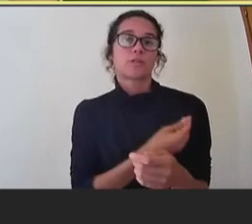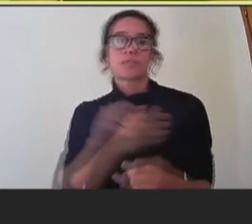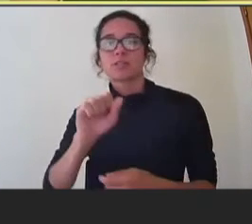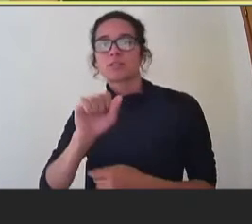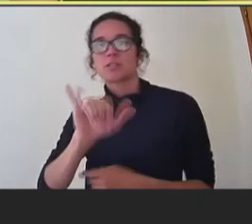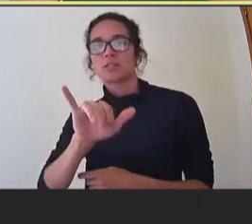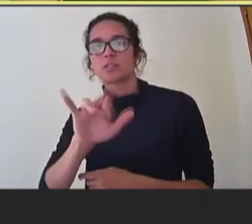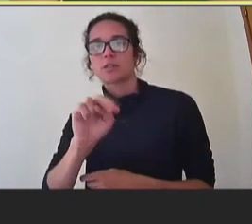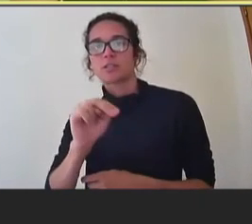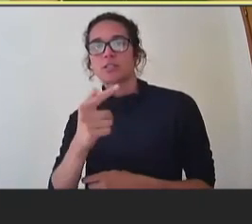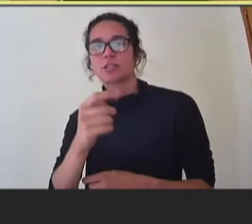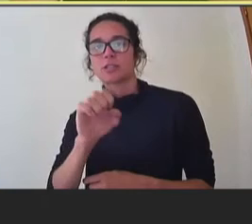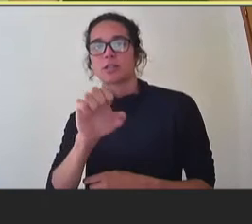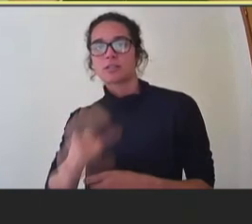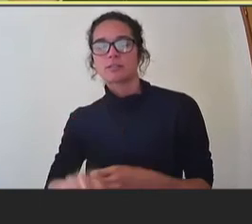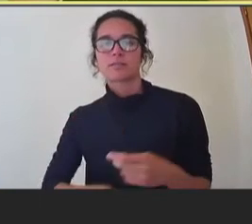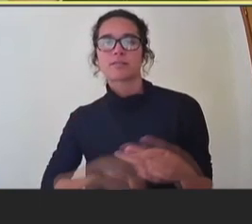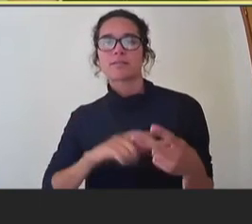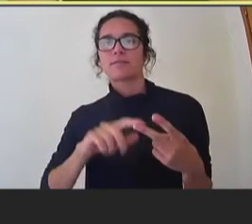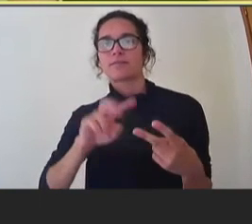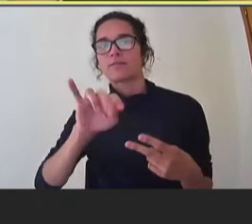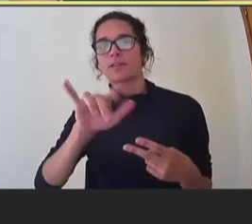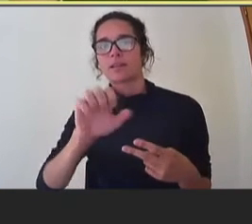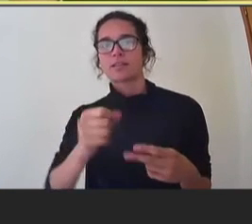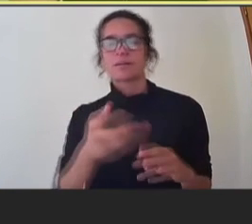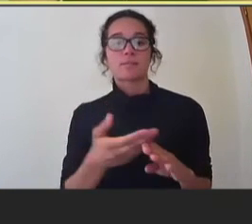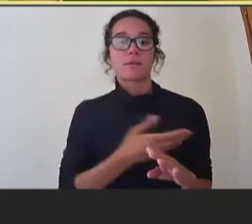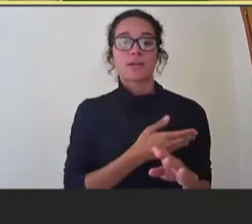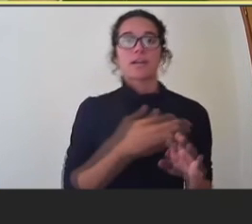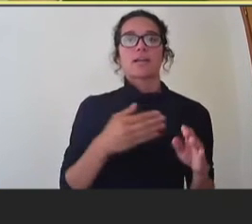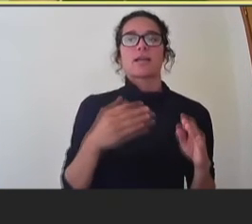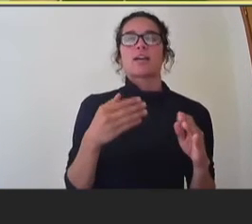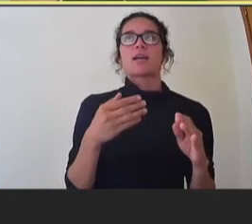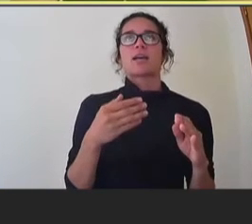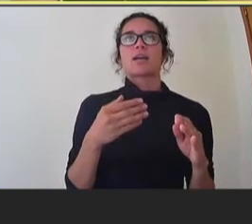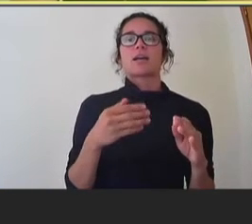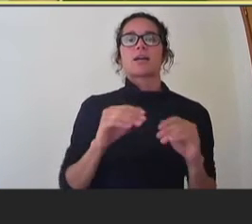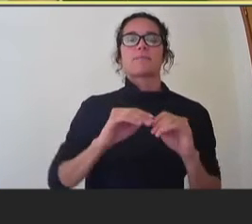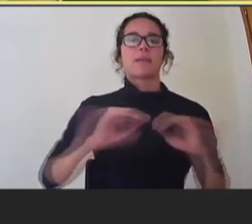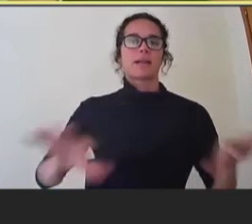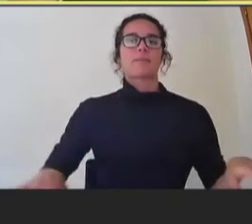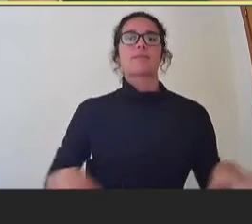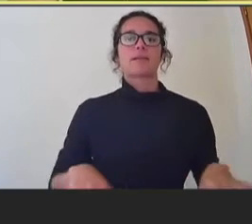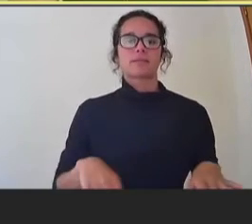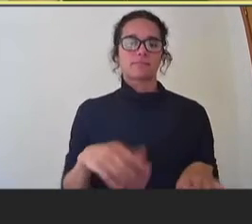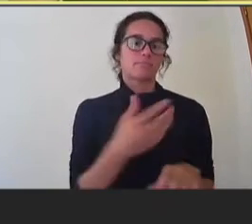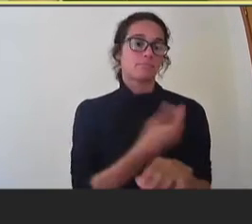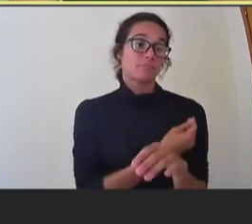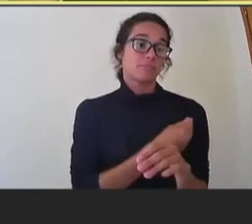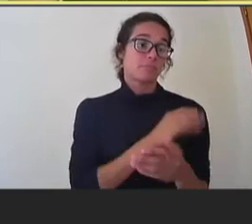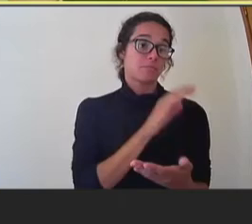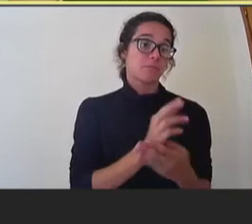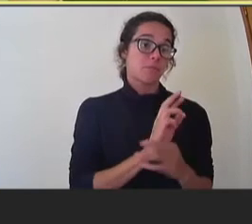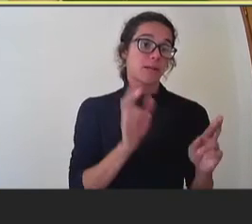pre-pandemic stockpiles for outbreak resilience, and we'll come back to that in a couple of slides.